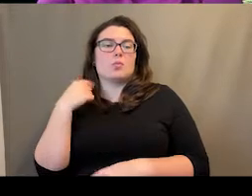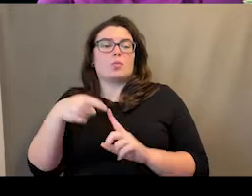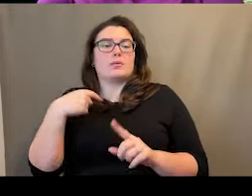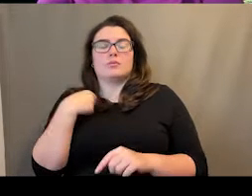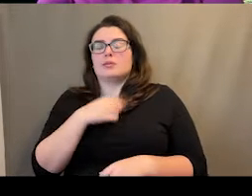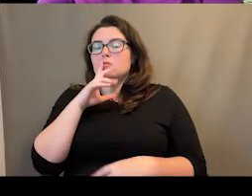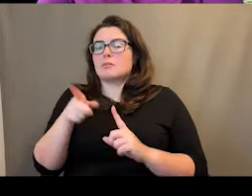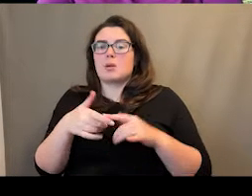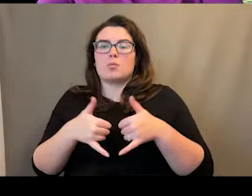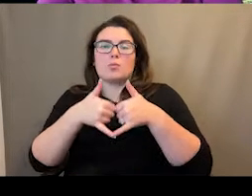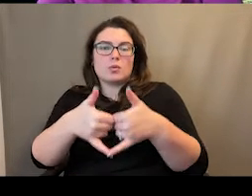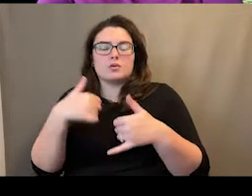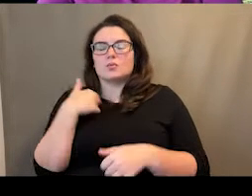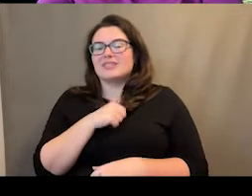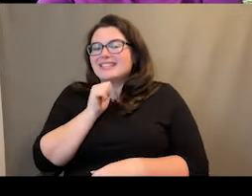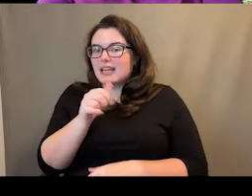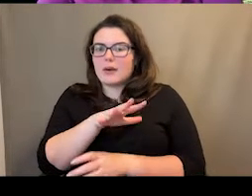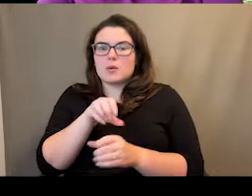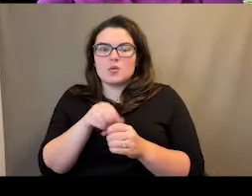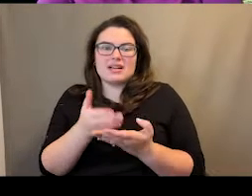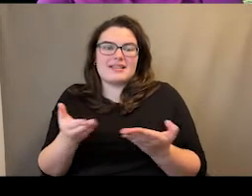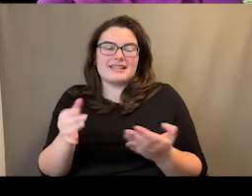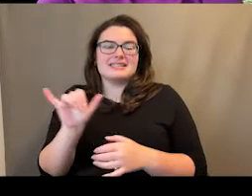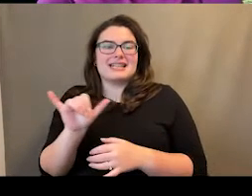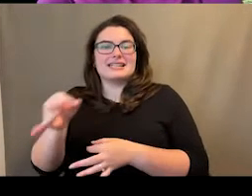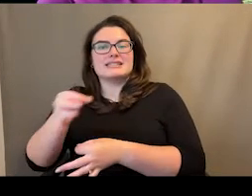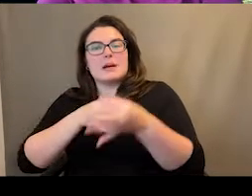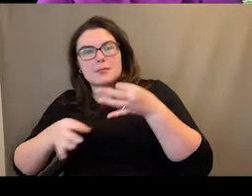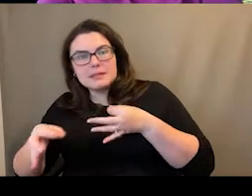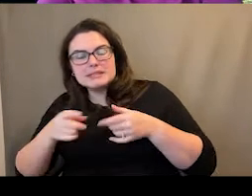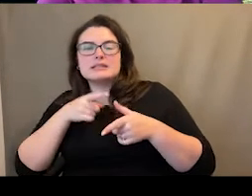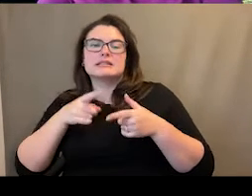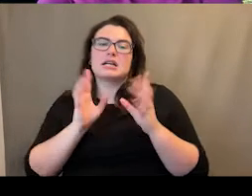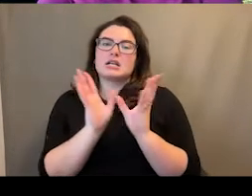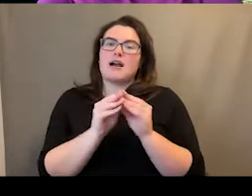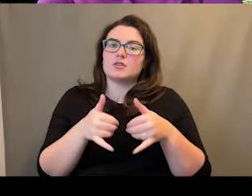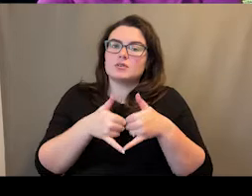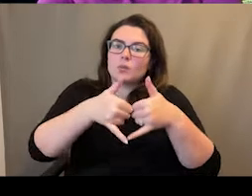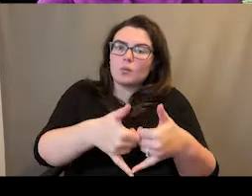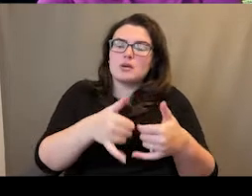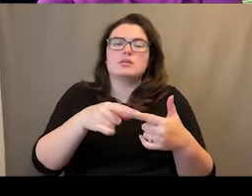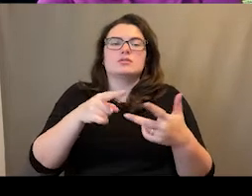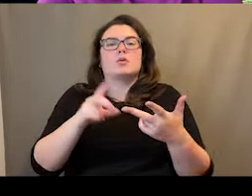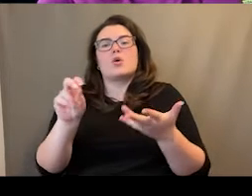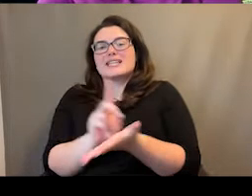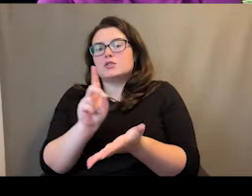we're not including things like supplements, conference awards, or dissertation awards.